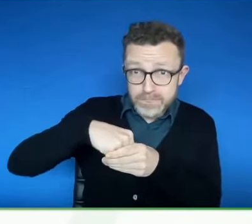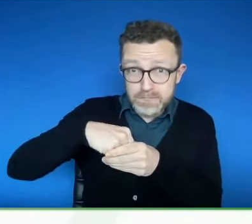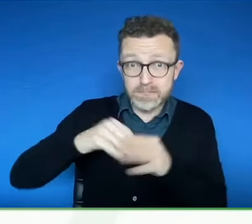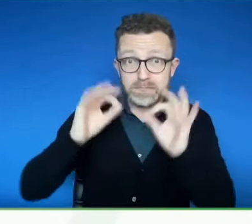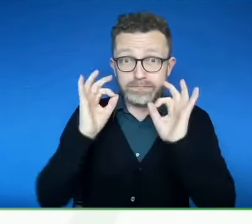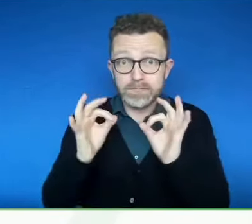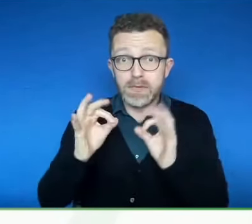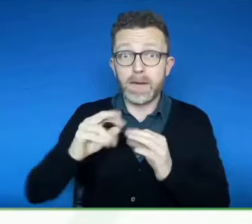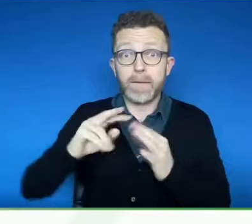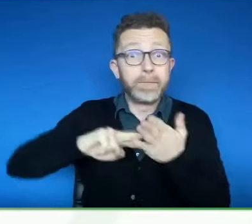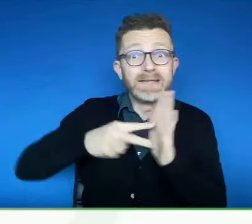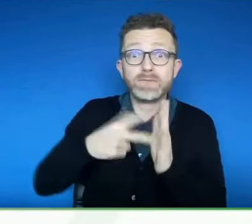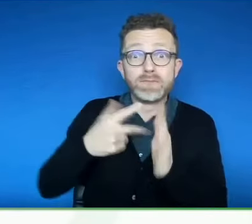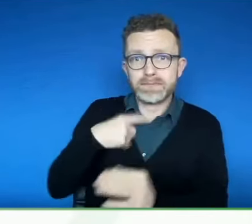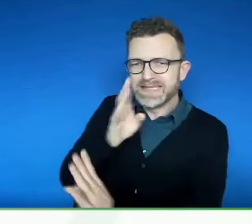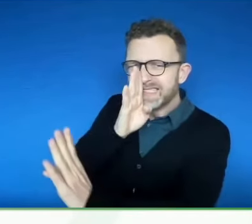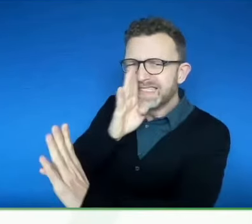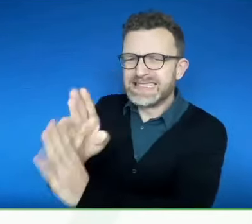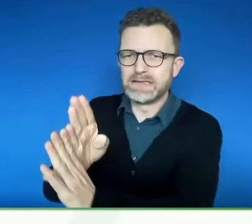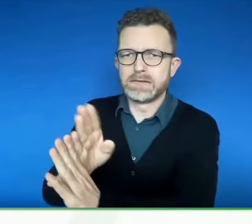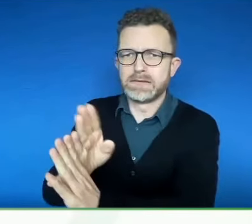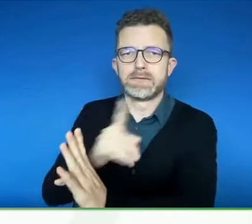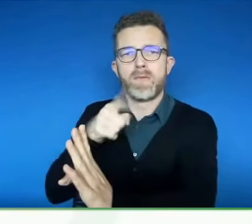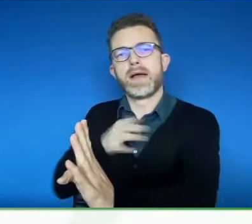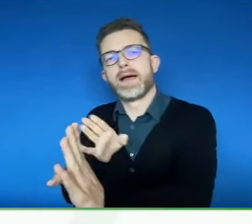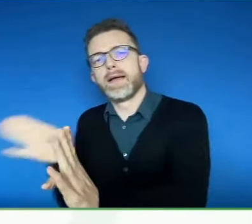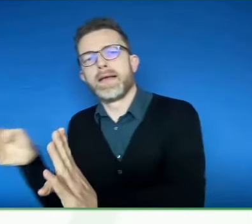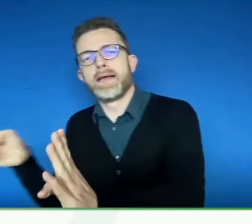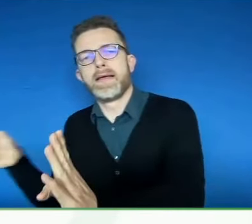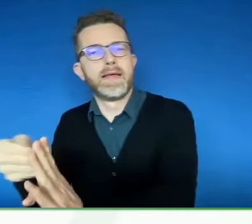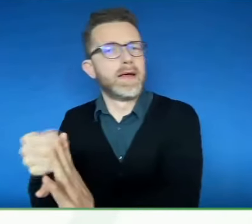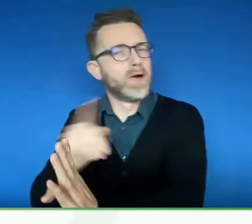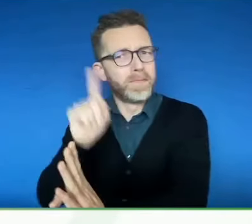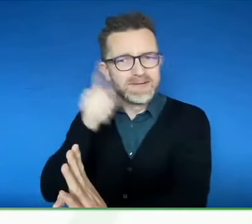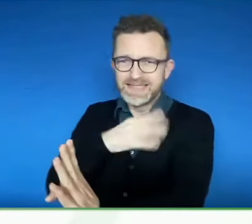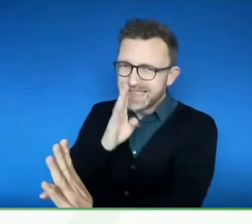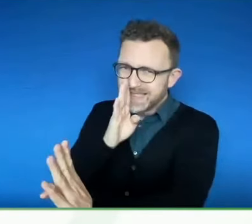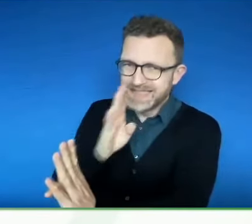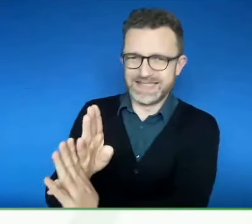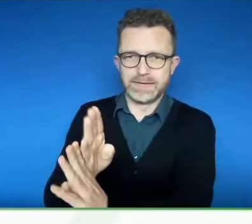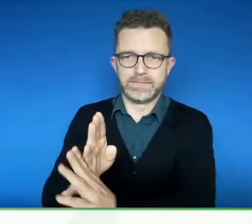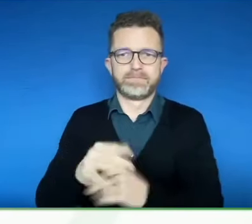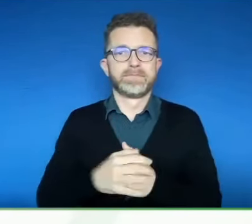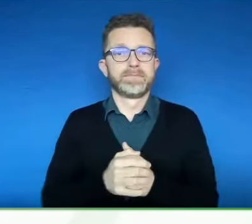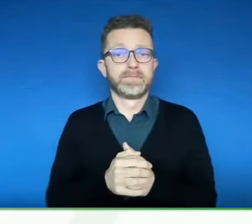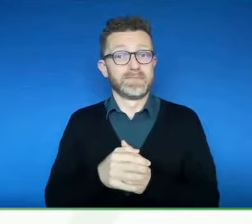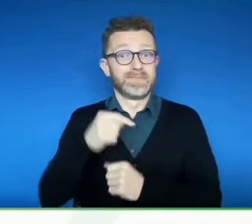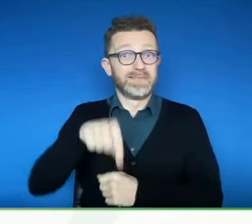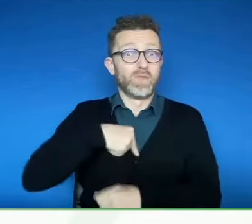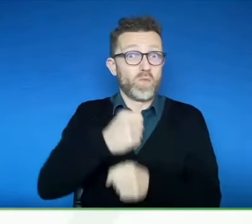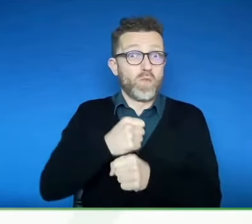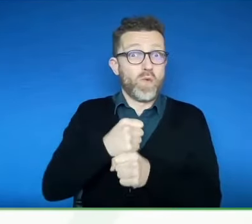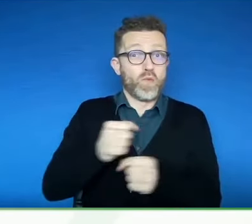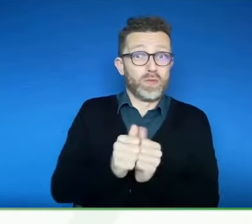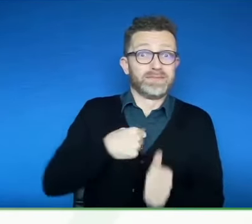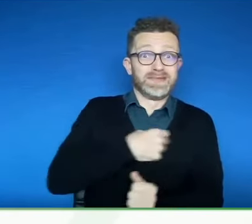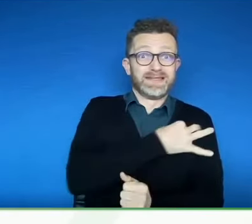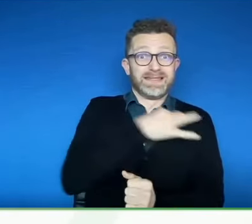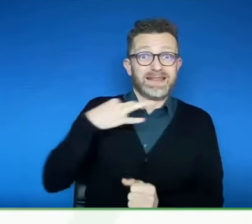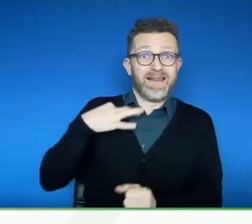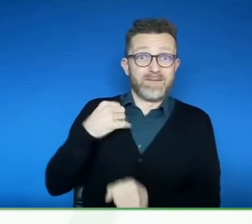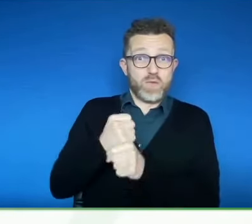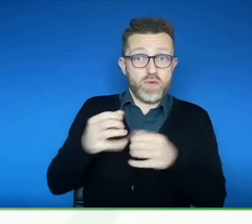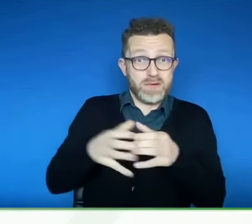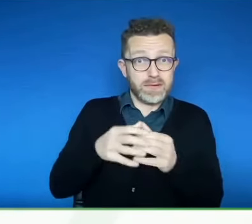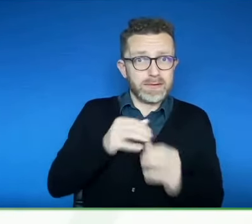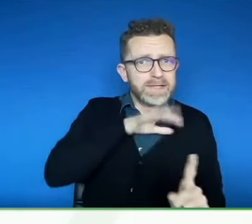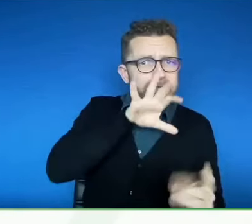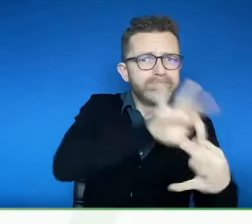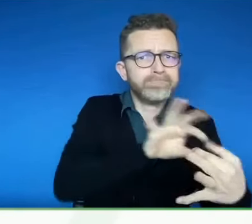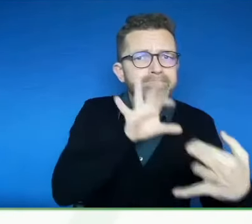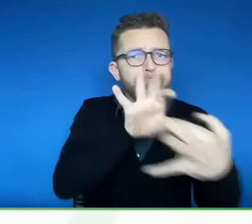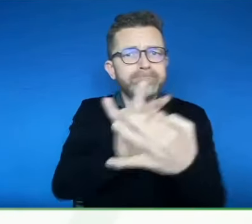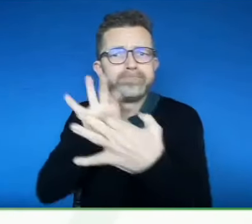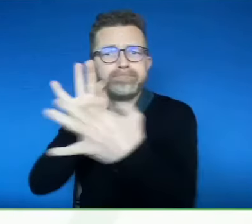This may be in parallel or in context with government processes.